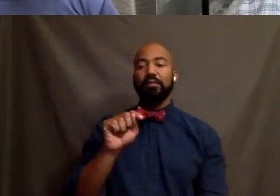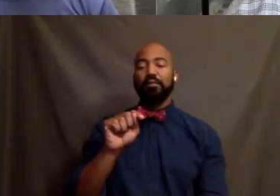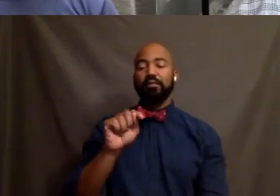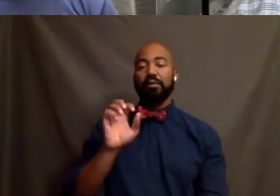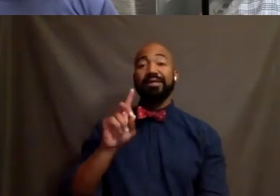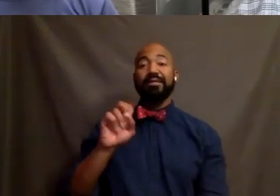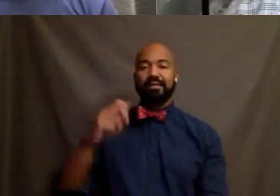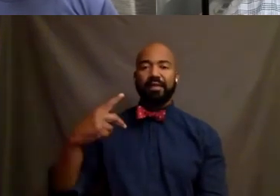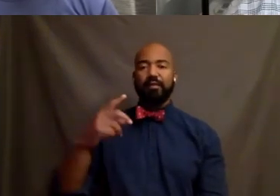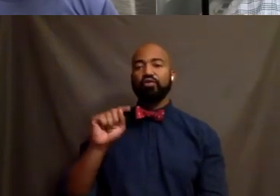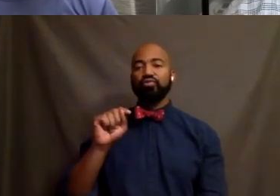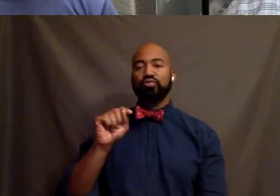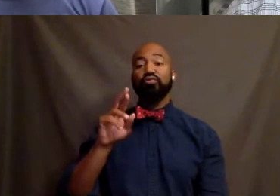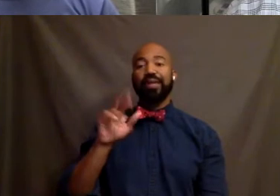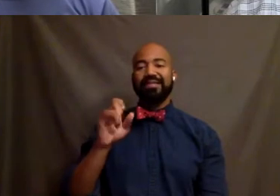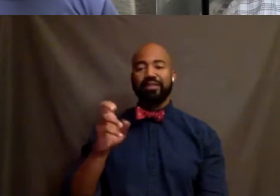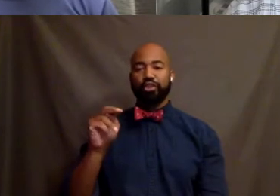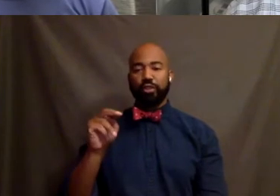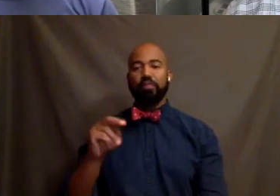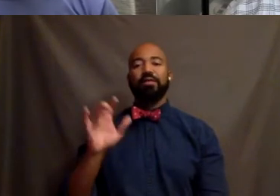it was that the societal pressure had just gotten too much.